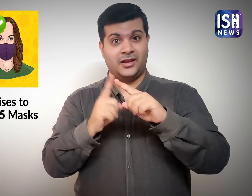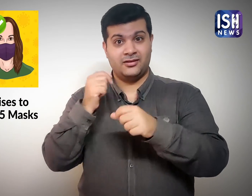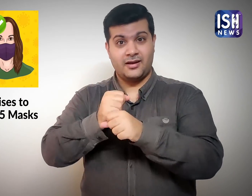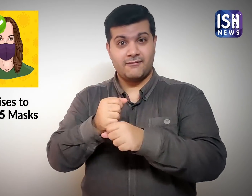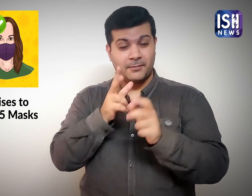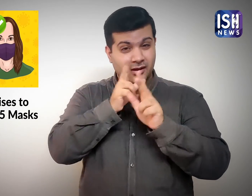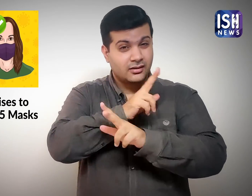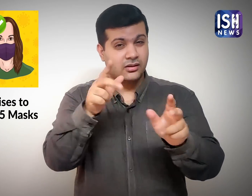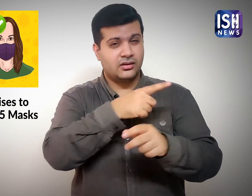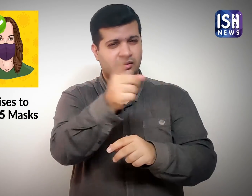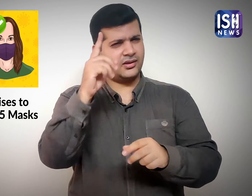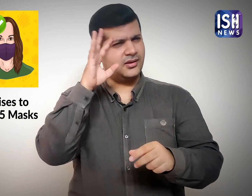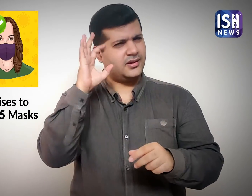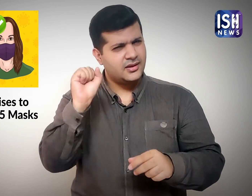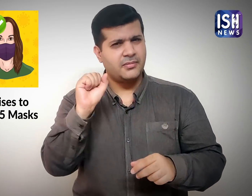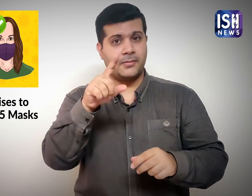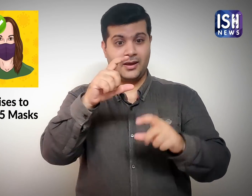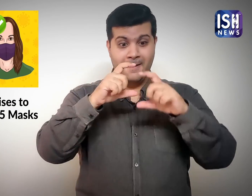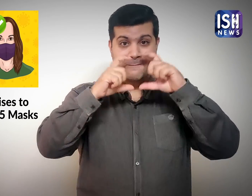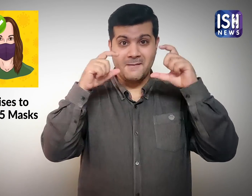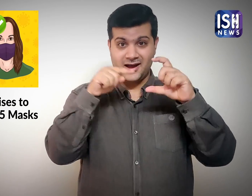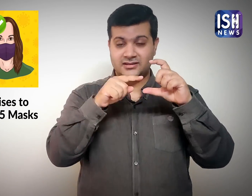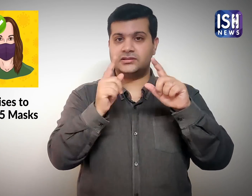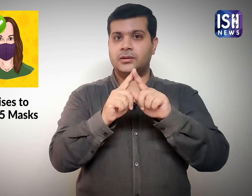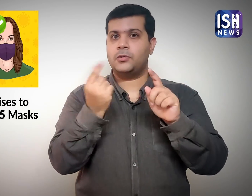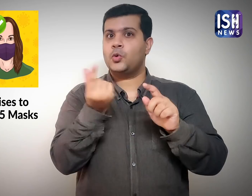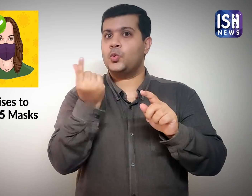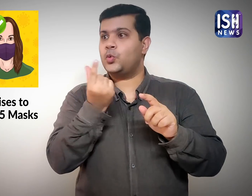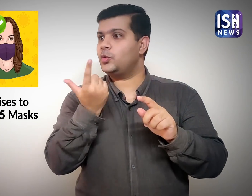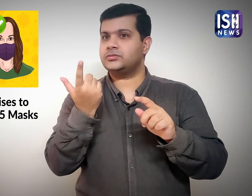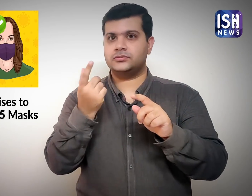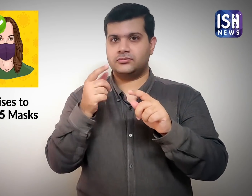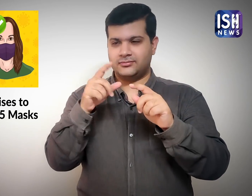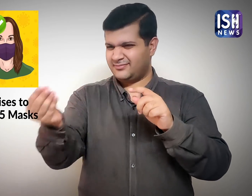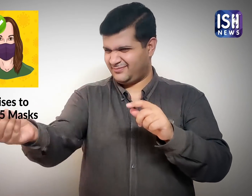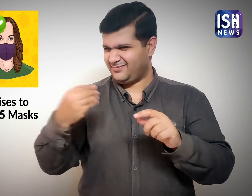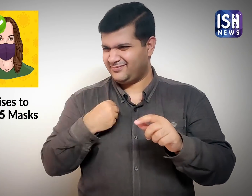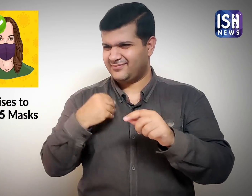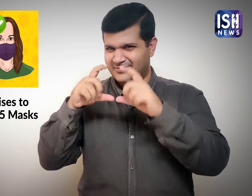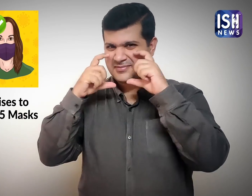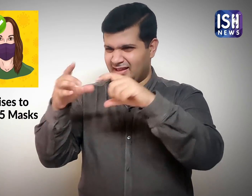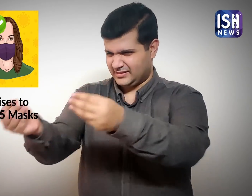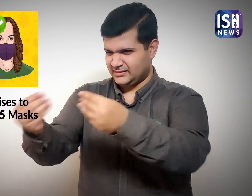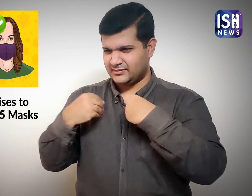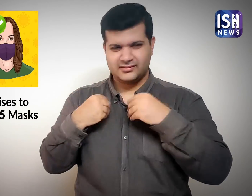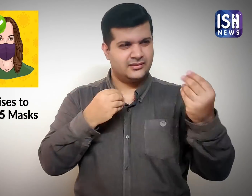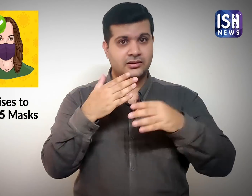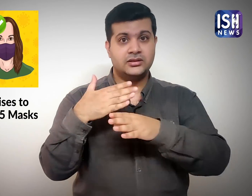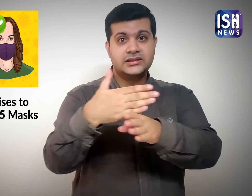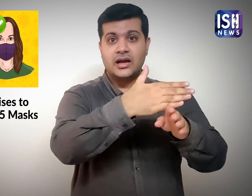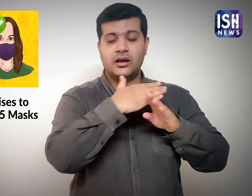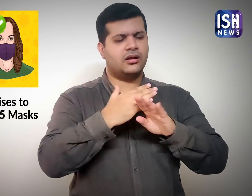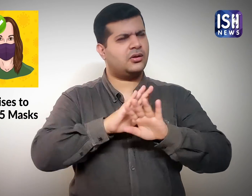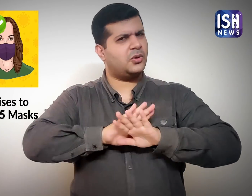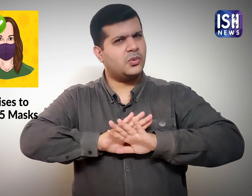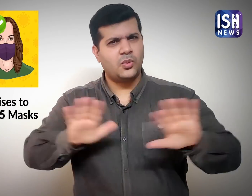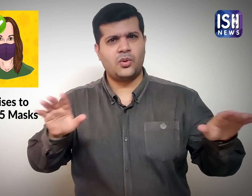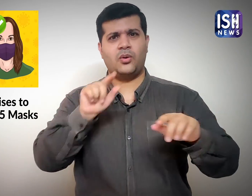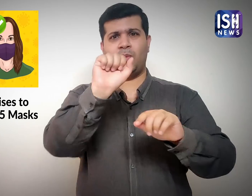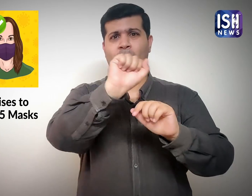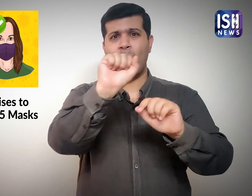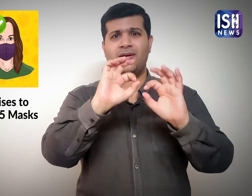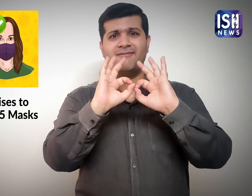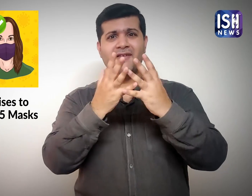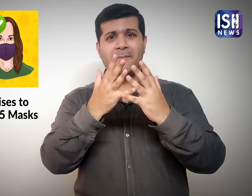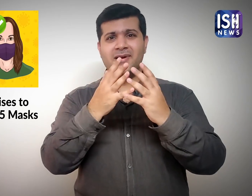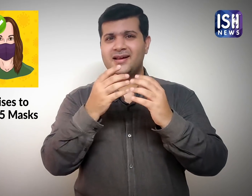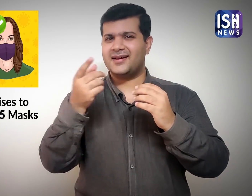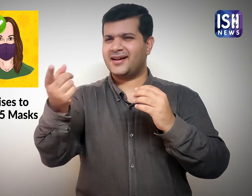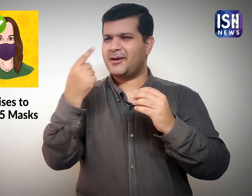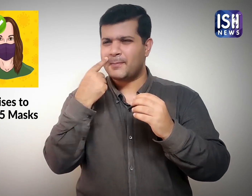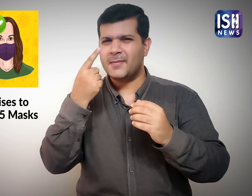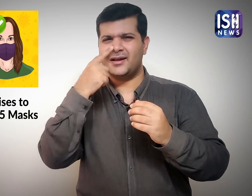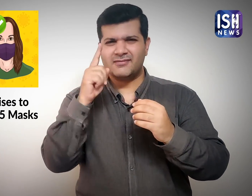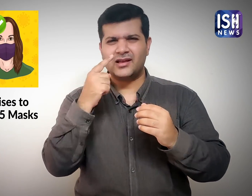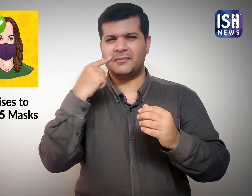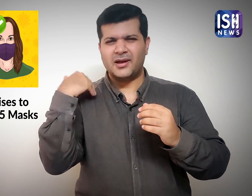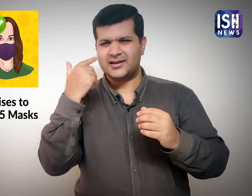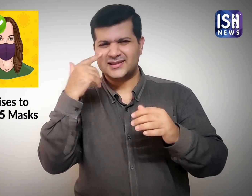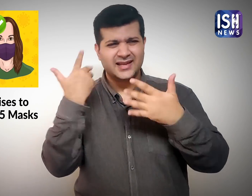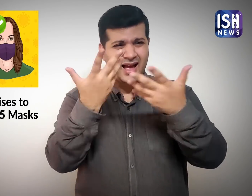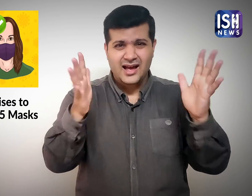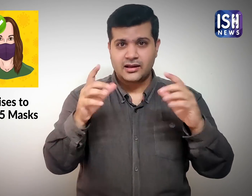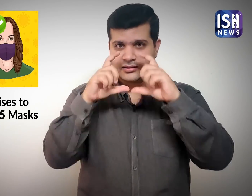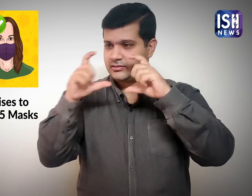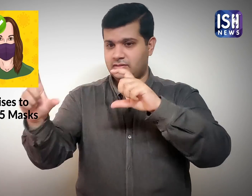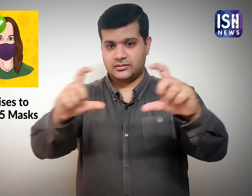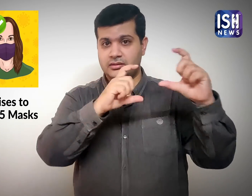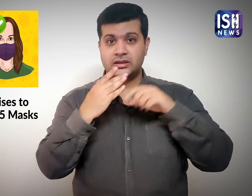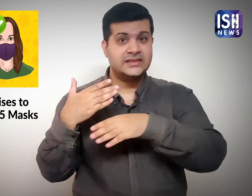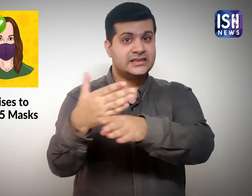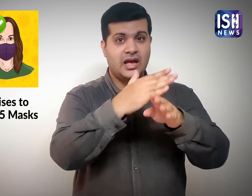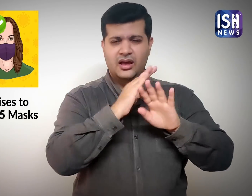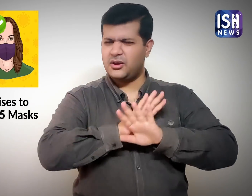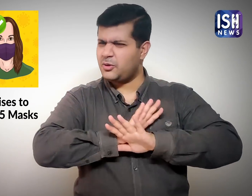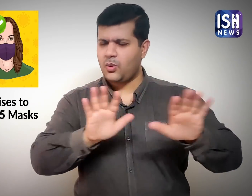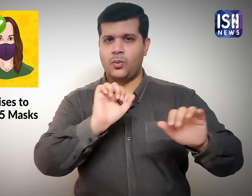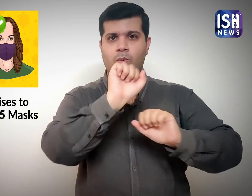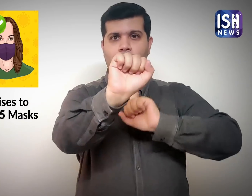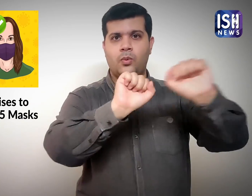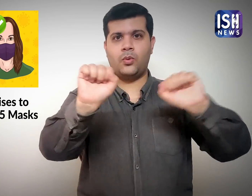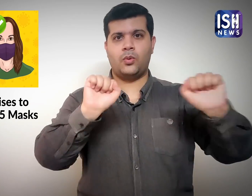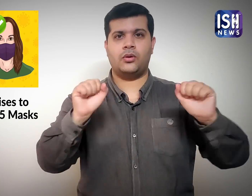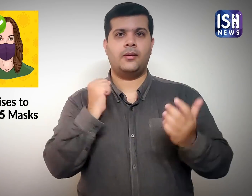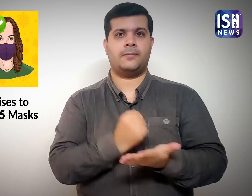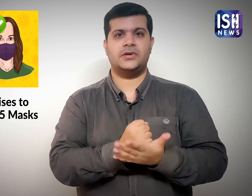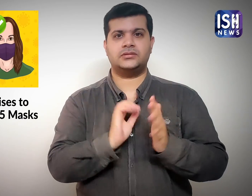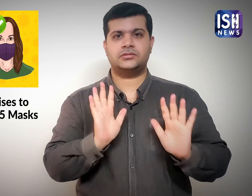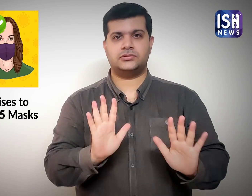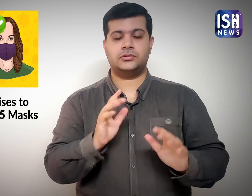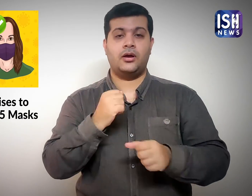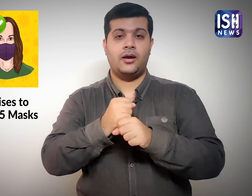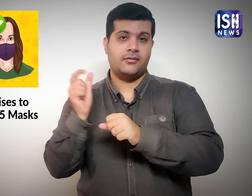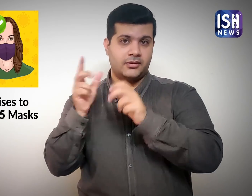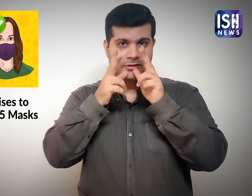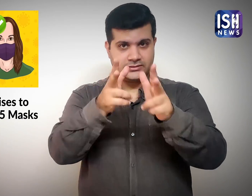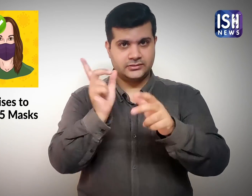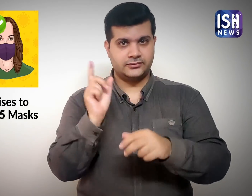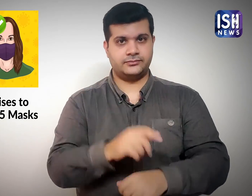Never share the face cover with anyone. Every member in a family should have a separate face cover.